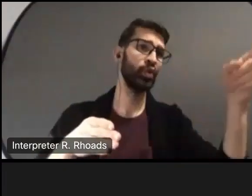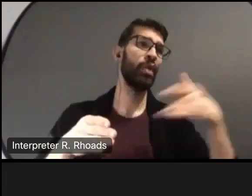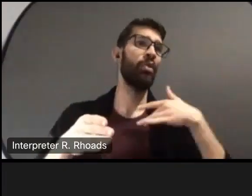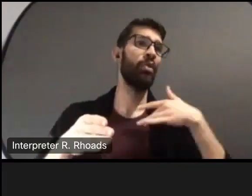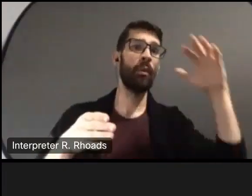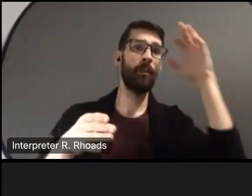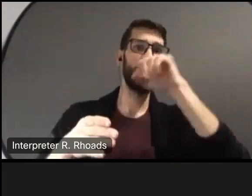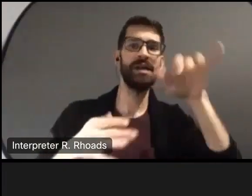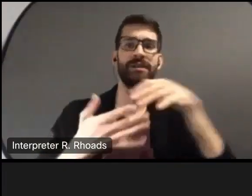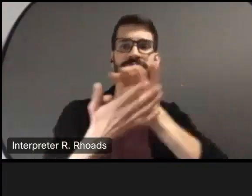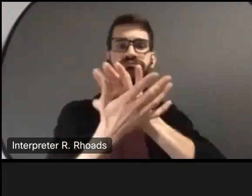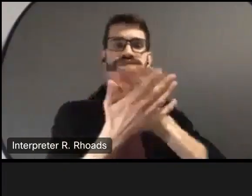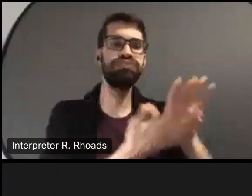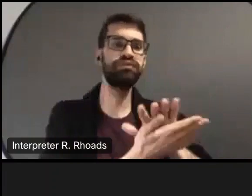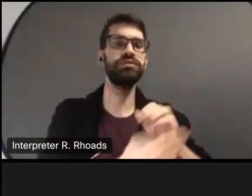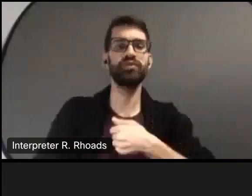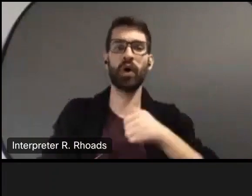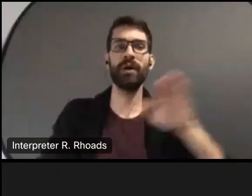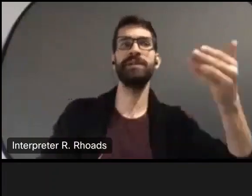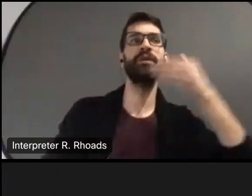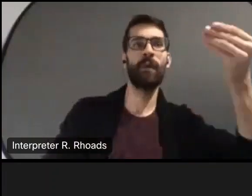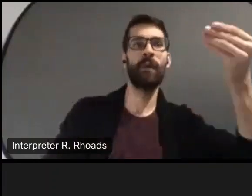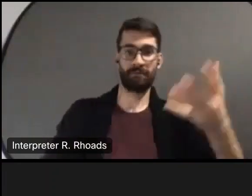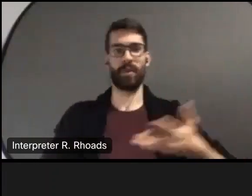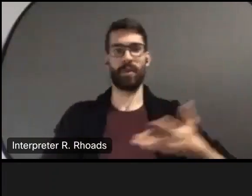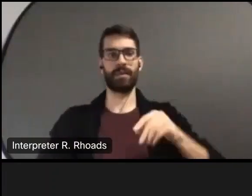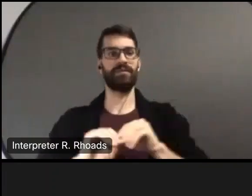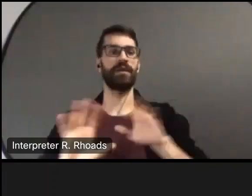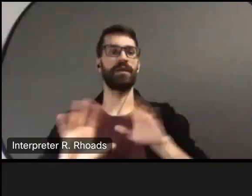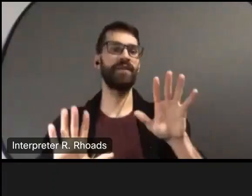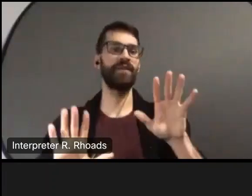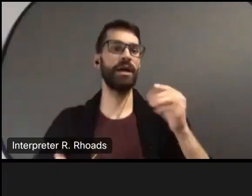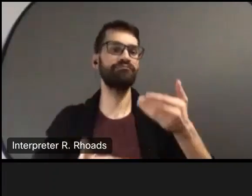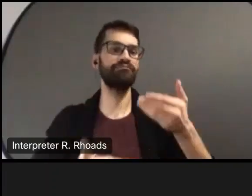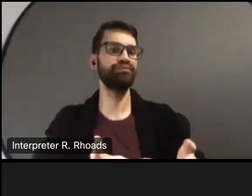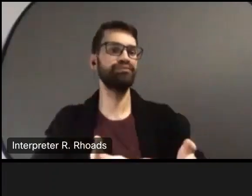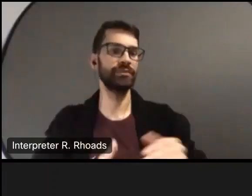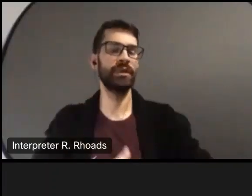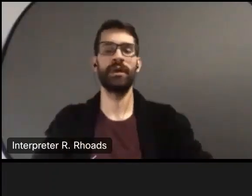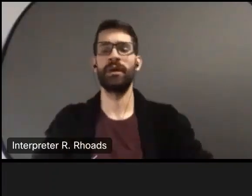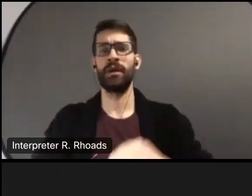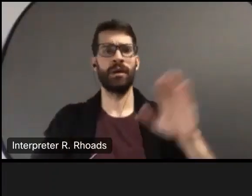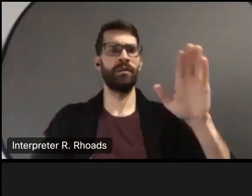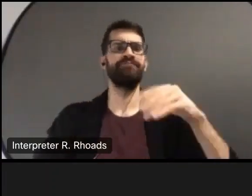opportunity to clarify that. (Campbell) So I appreciate that. Hey, so my last question is